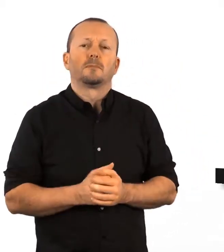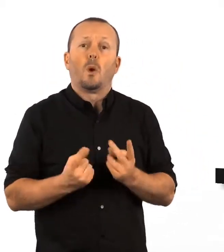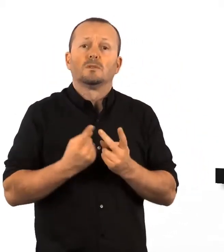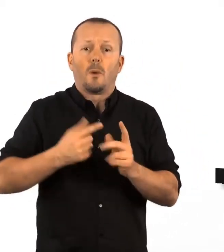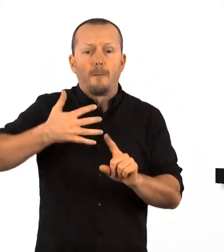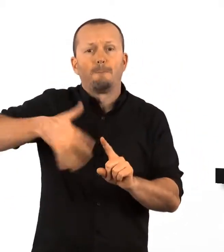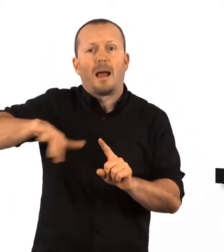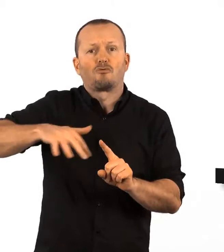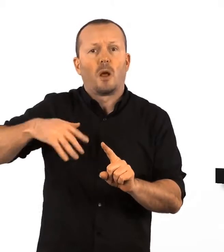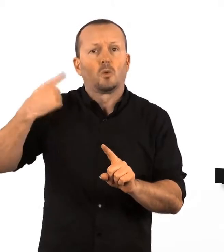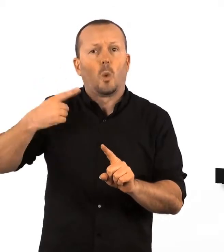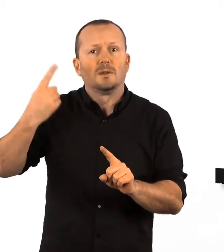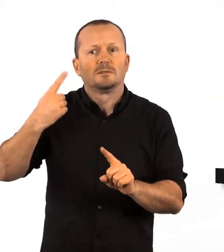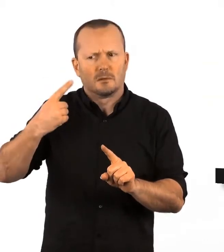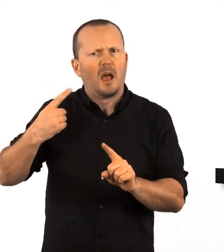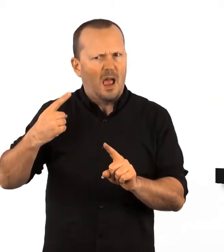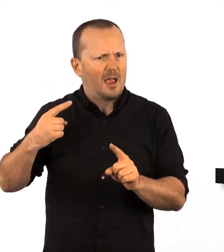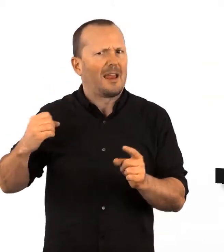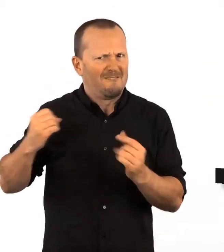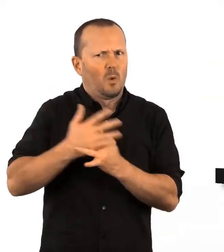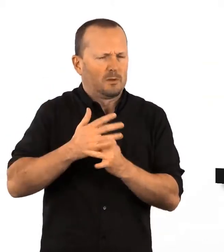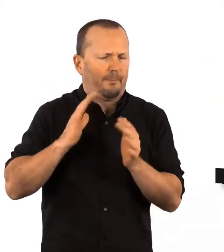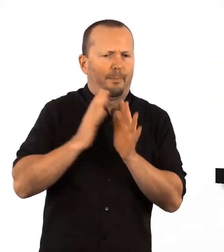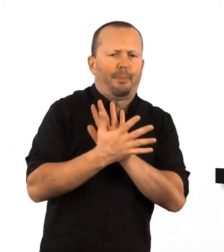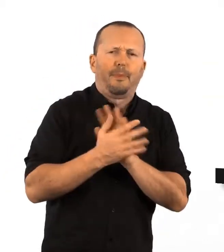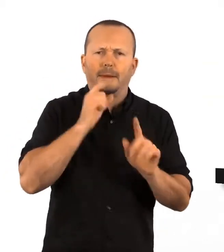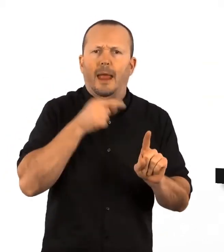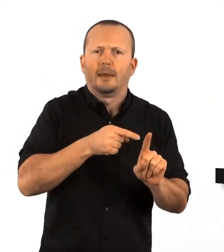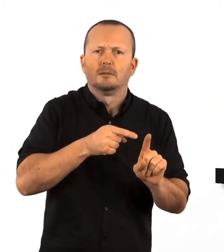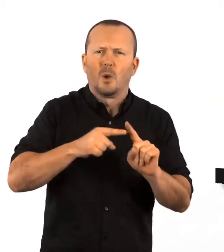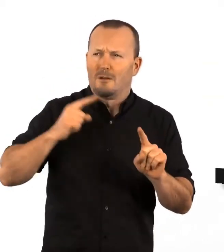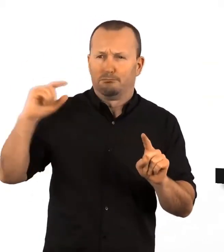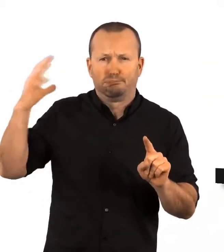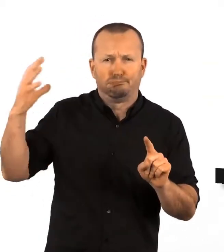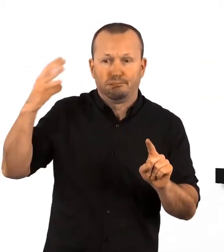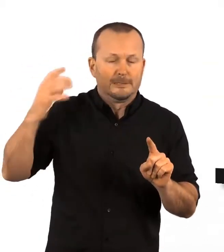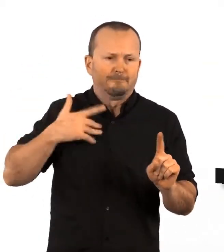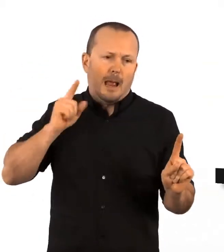noise so if you want your voice to be stronger than the background noise you come closer.